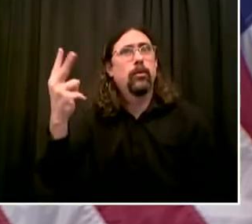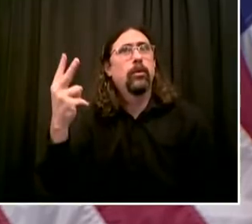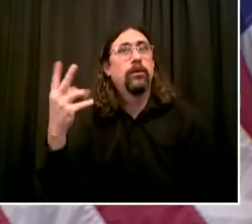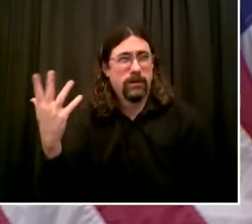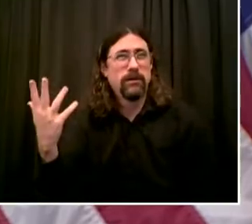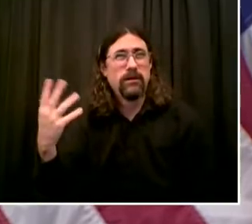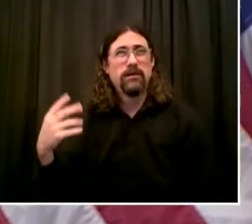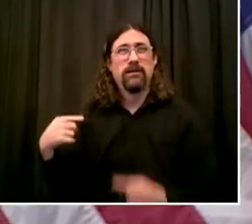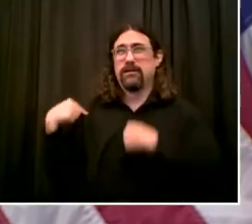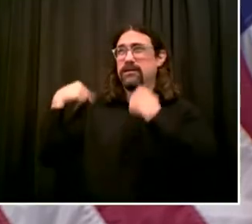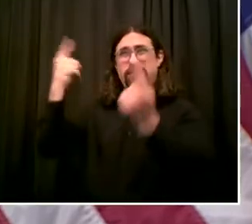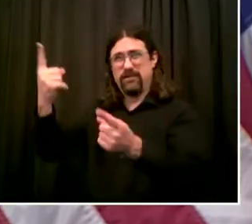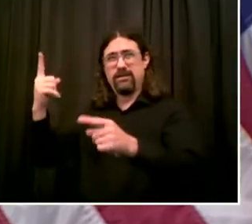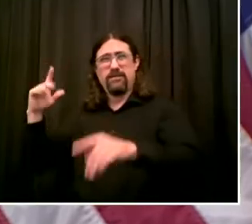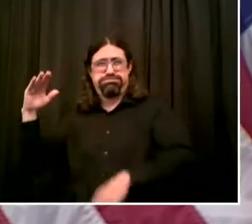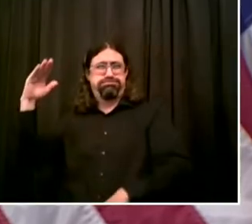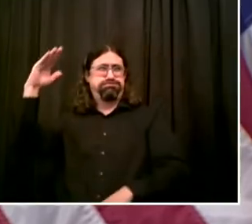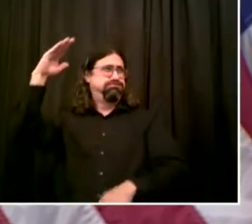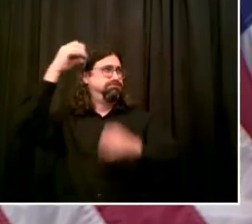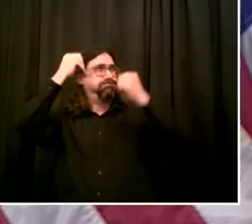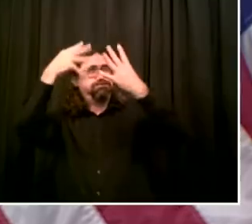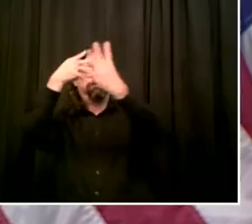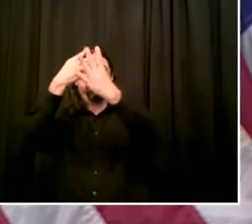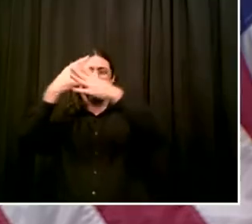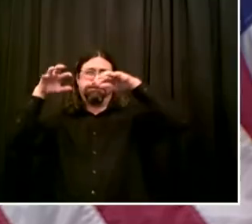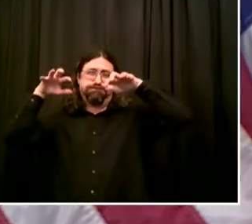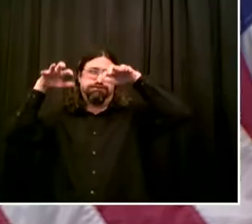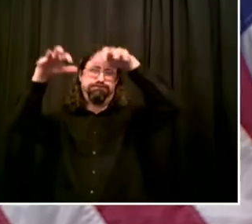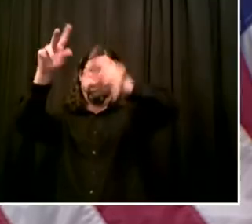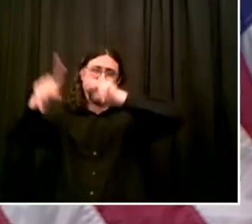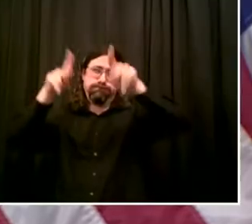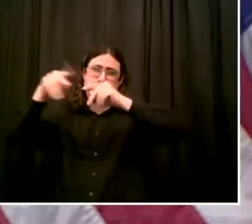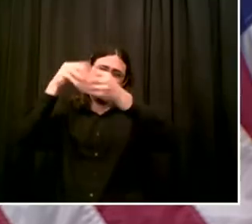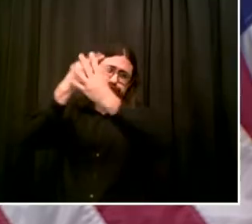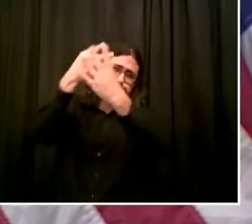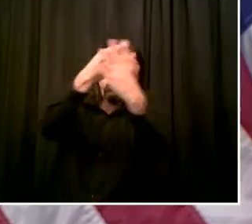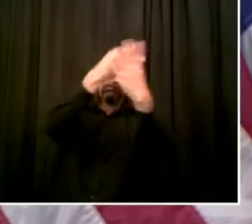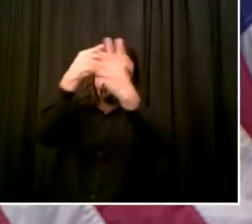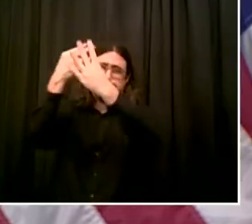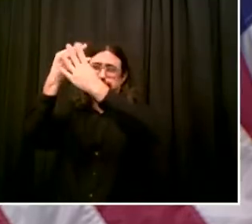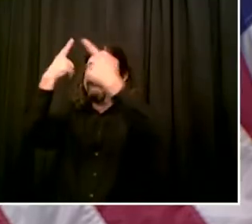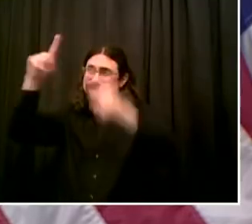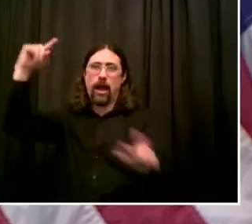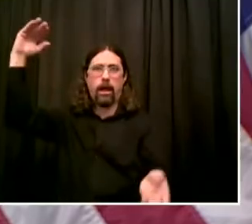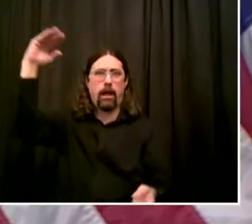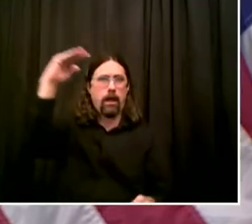PROUD O. F ■E HAD 180,000 FEWER ARRESTS BYd